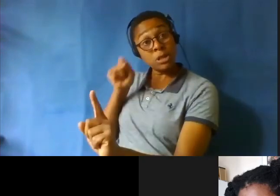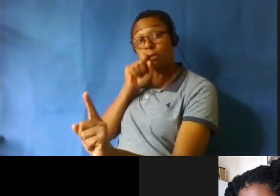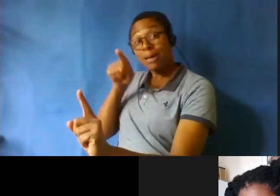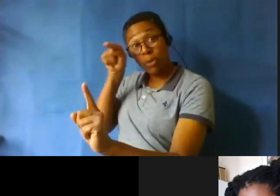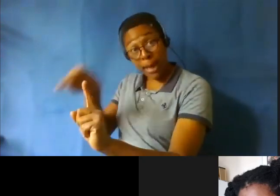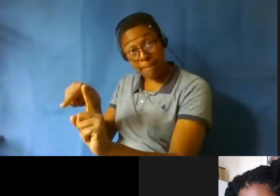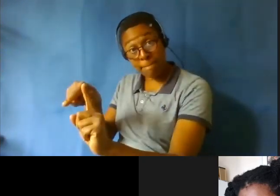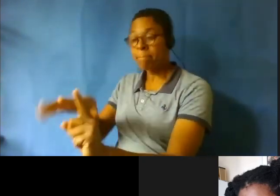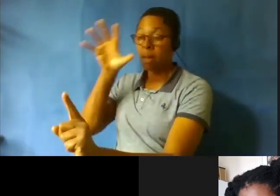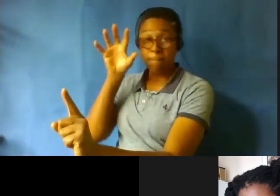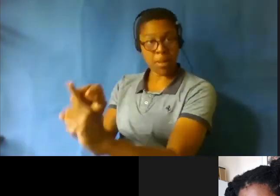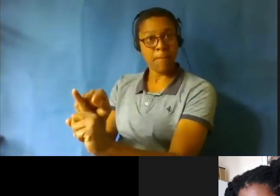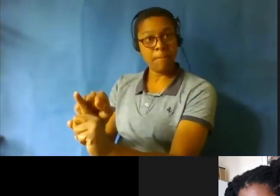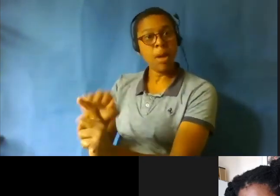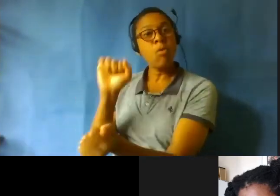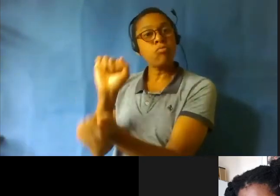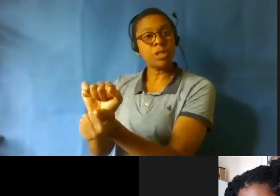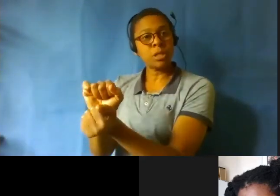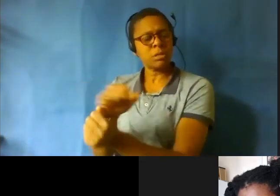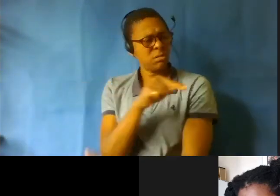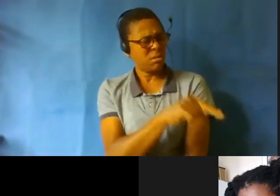condition this is not something that I wish to be doing this is something